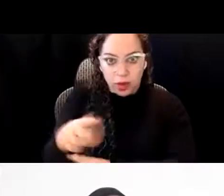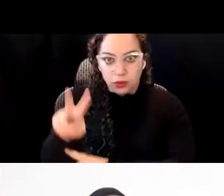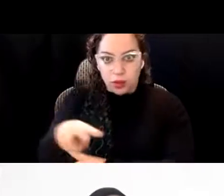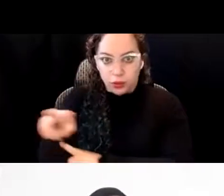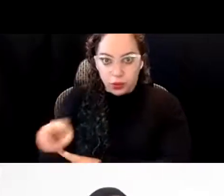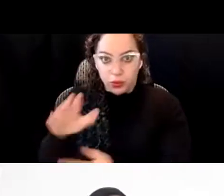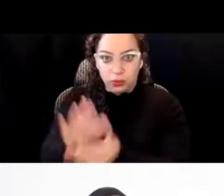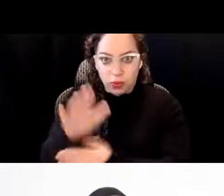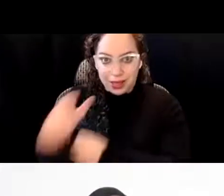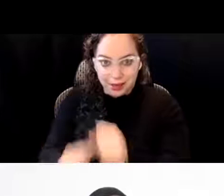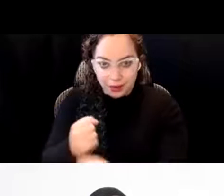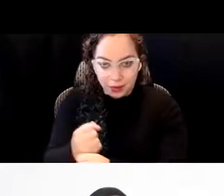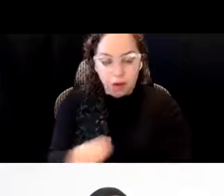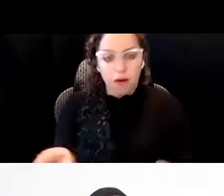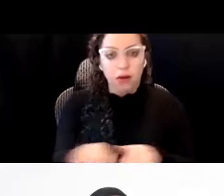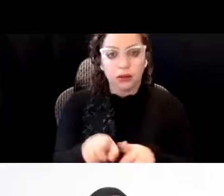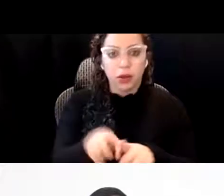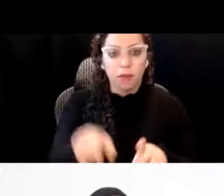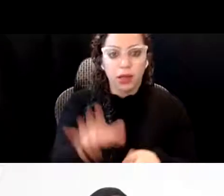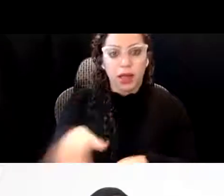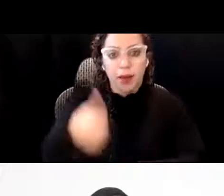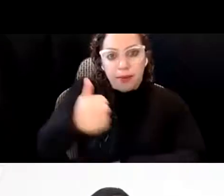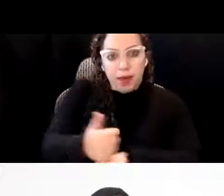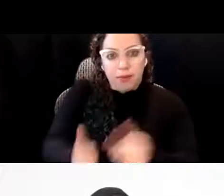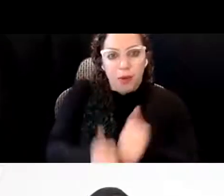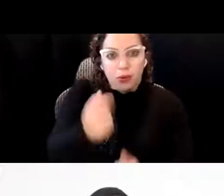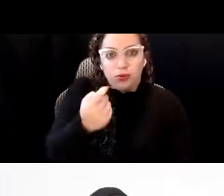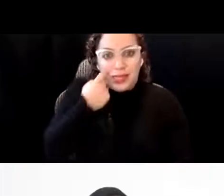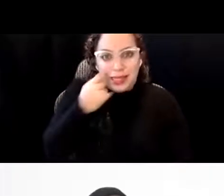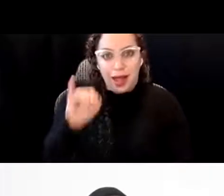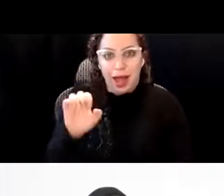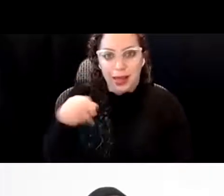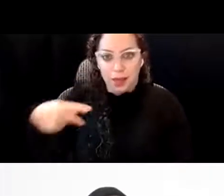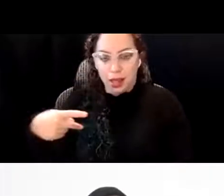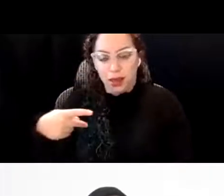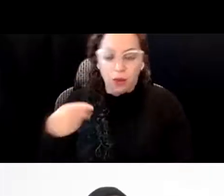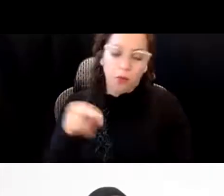They also must implement the students' most recent IEPs or individualized education plans [programs].